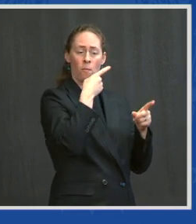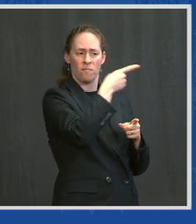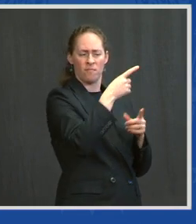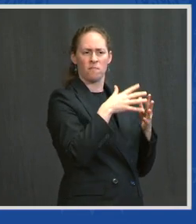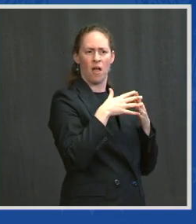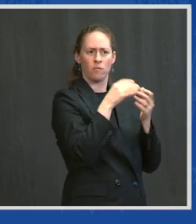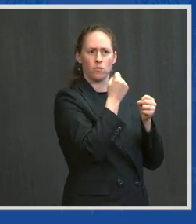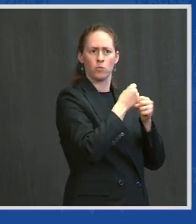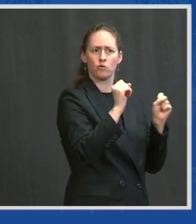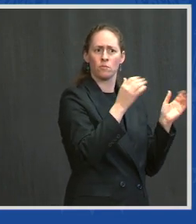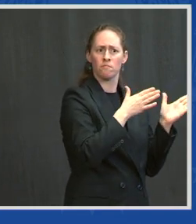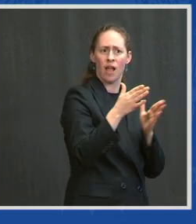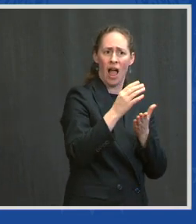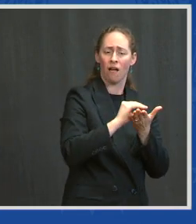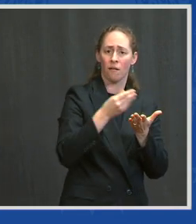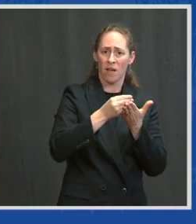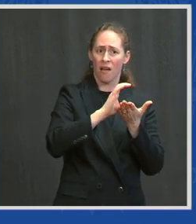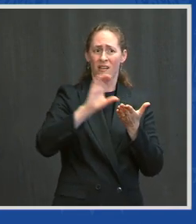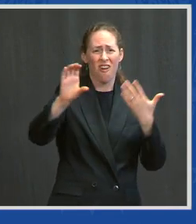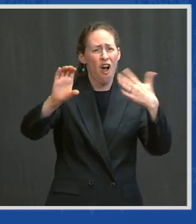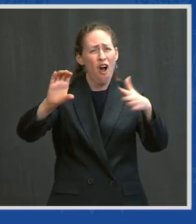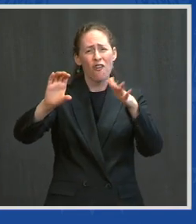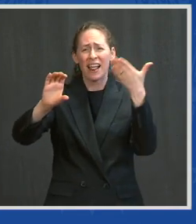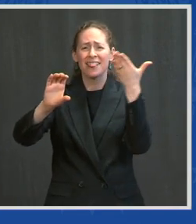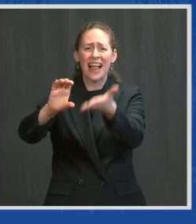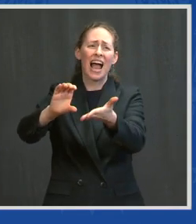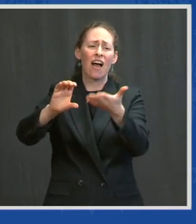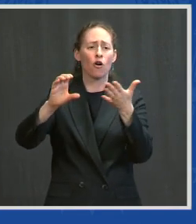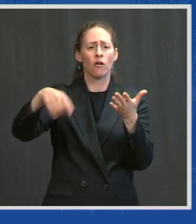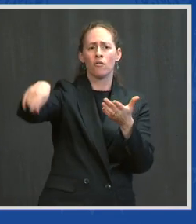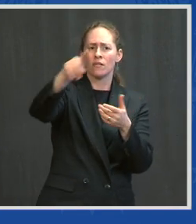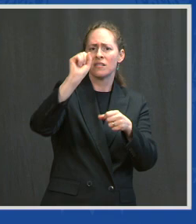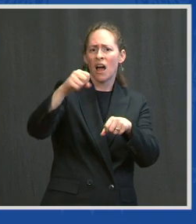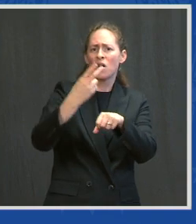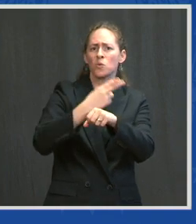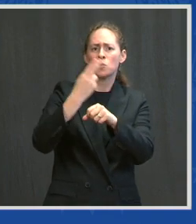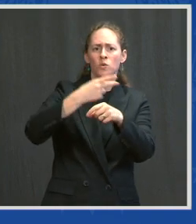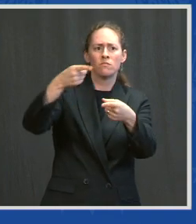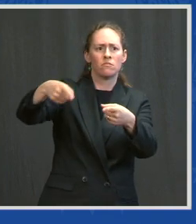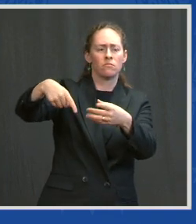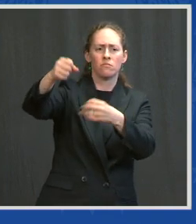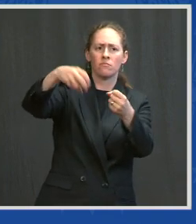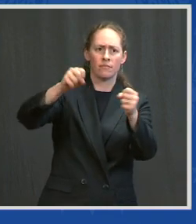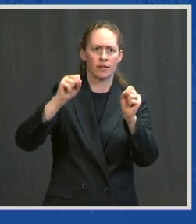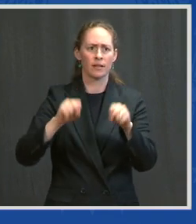and counties, and Tribes. This is not a time to turn our backs on law enforcement or our communities.